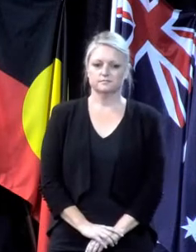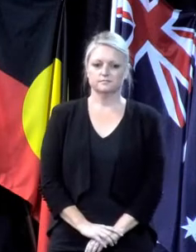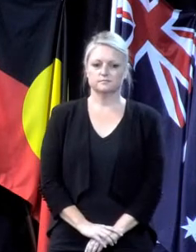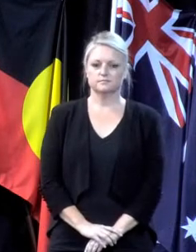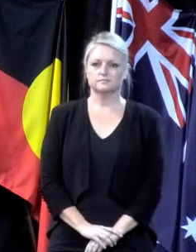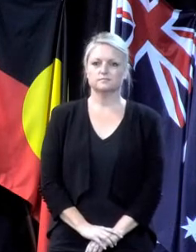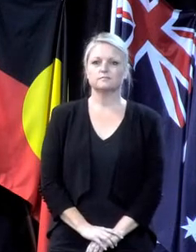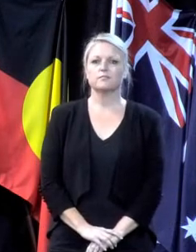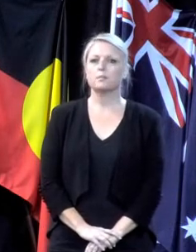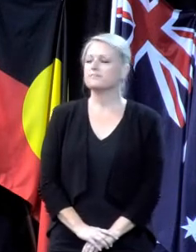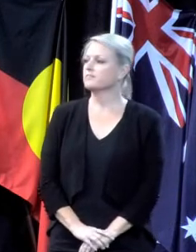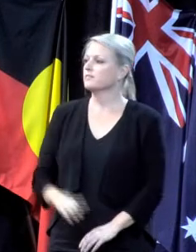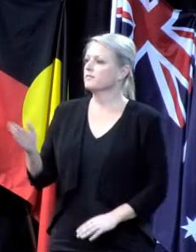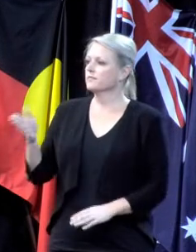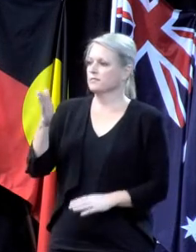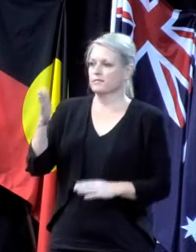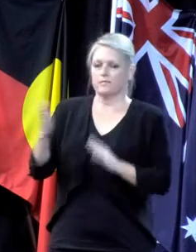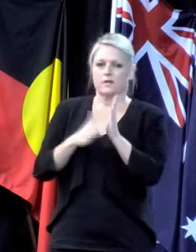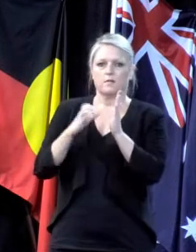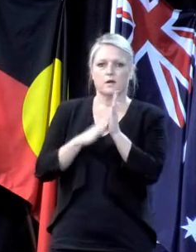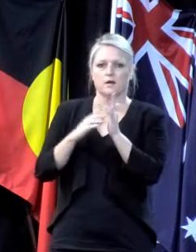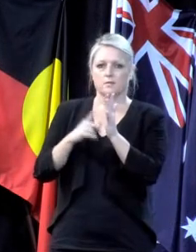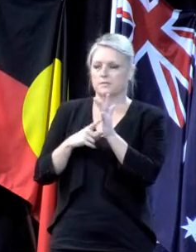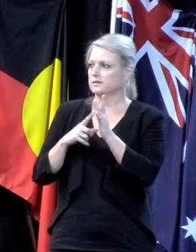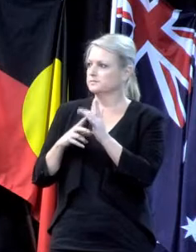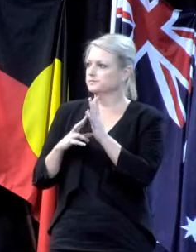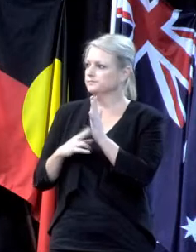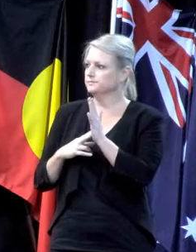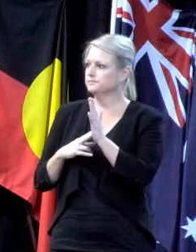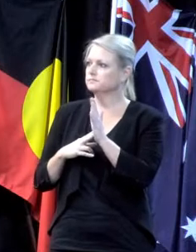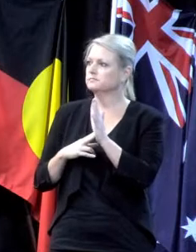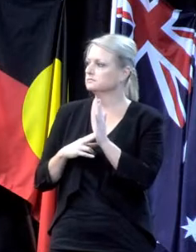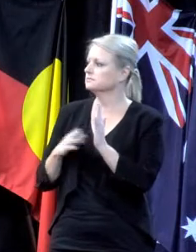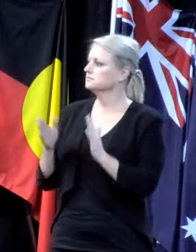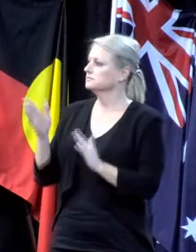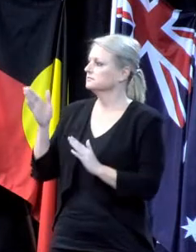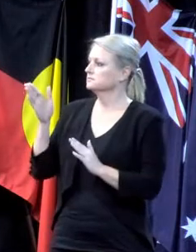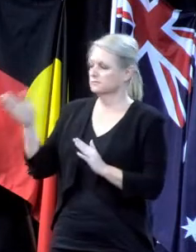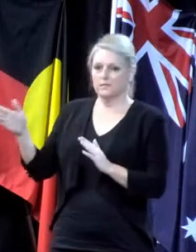Yes, Dr. Mellifont. Thank you. So, Ms. Swancutt, you had a chance to answer the chair's question